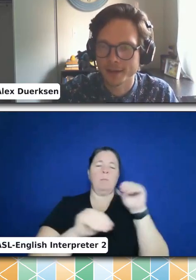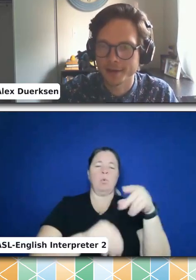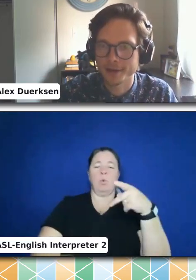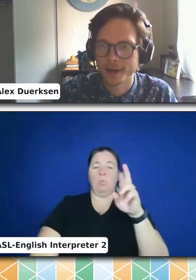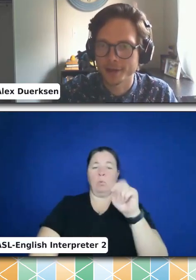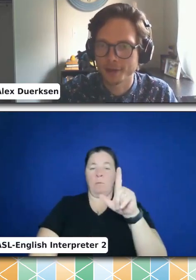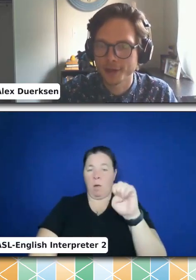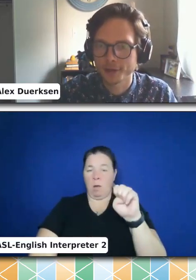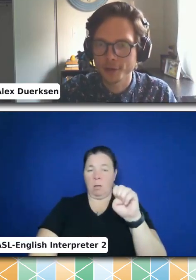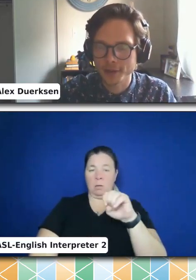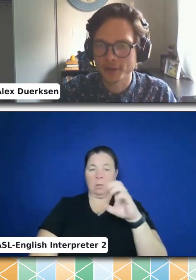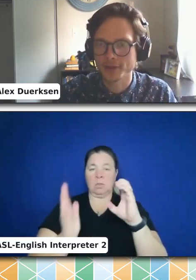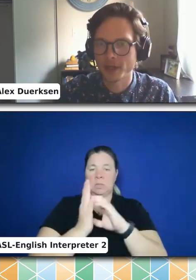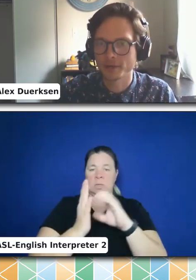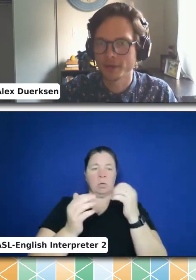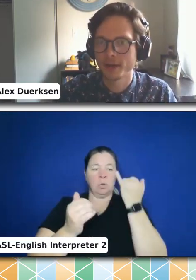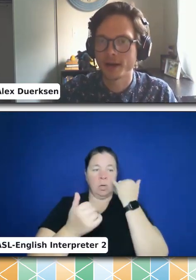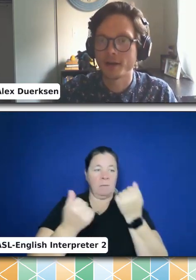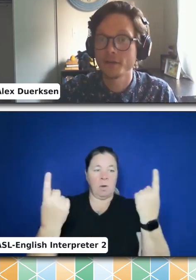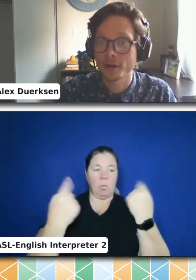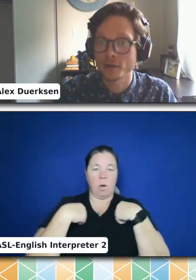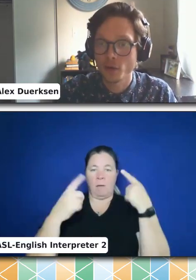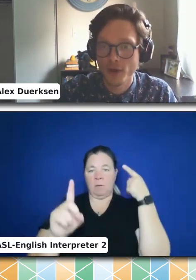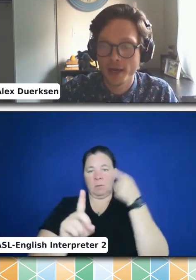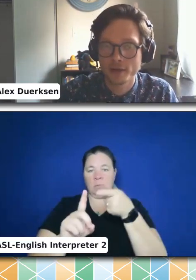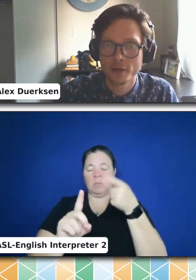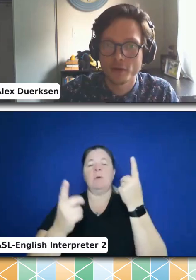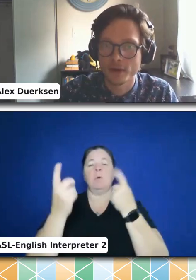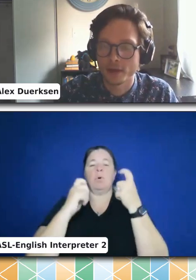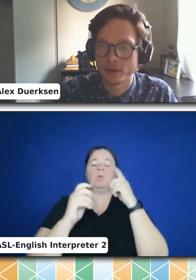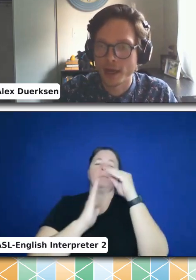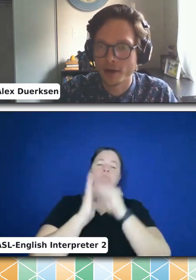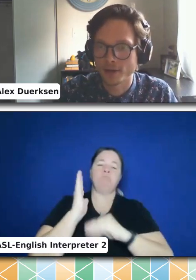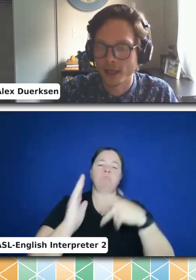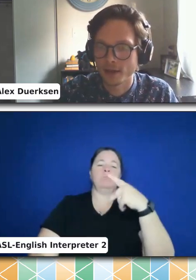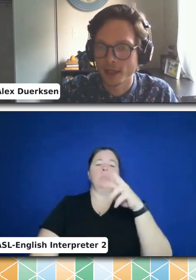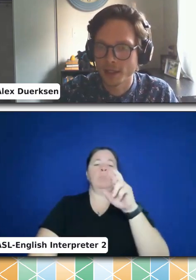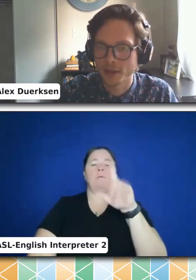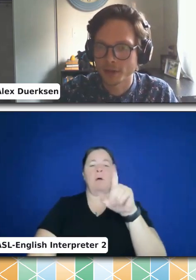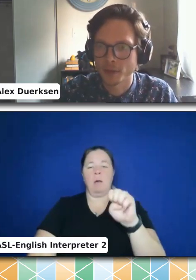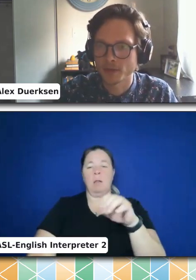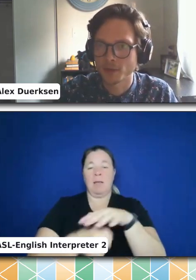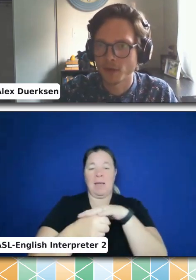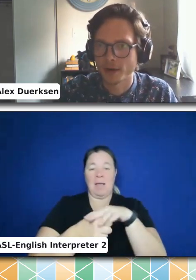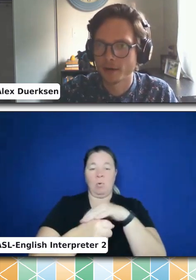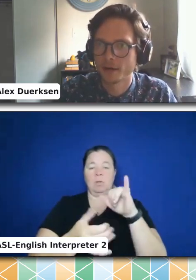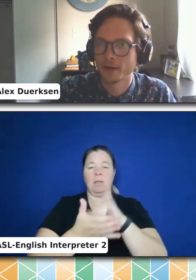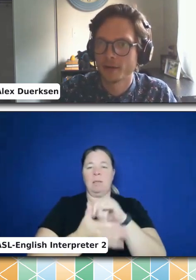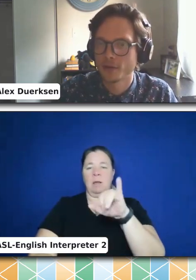Sounds good. Uh, filling out your profile, or the areas that Igli's talked about so far.